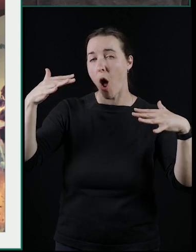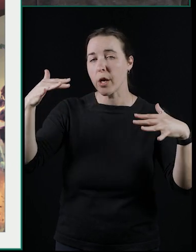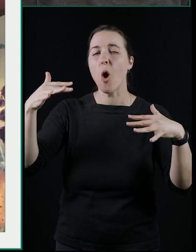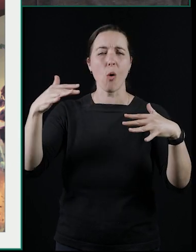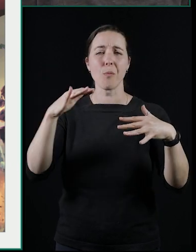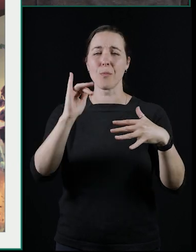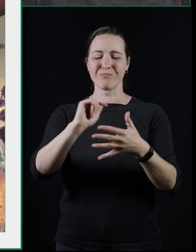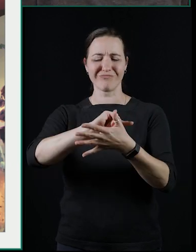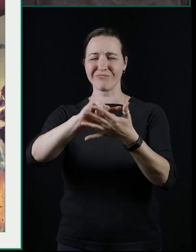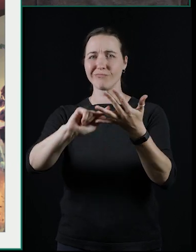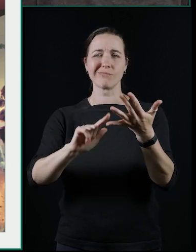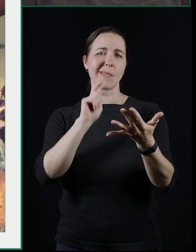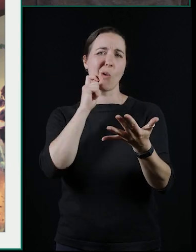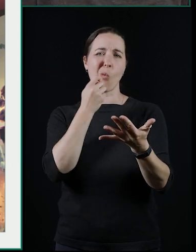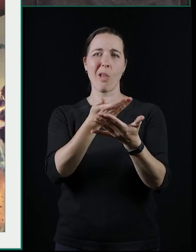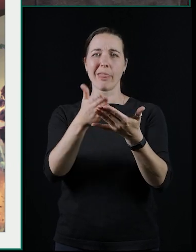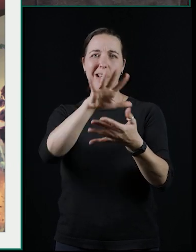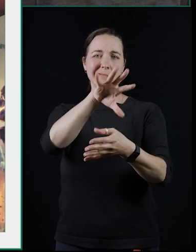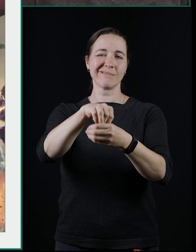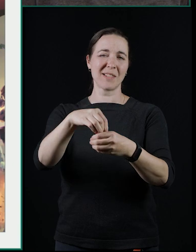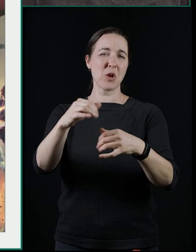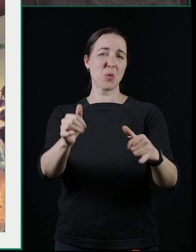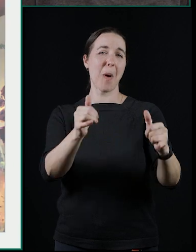These are all cool things that Party provides.